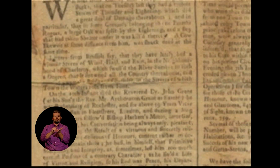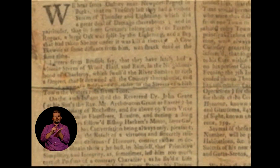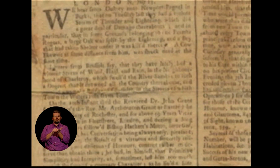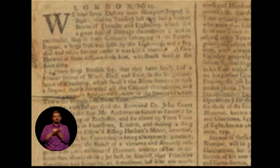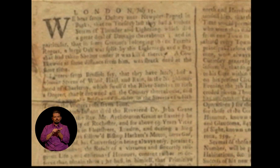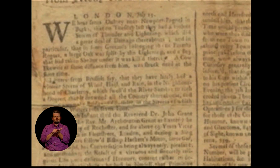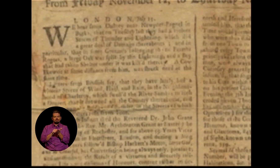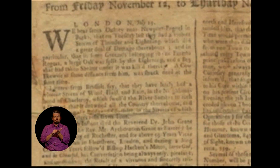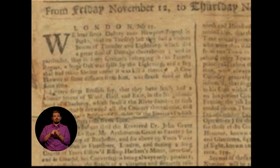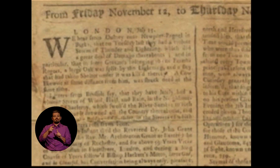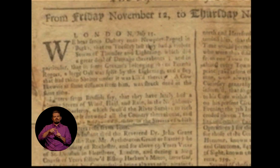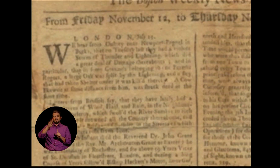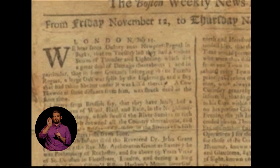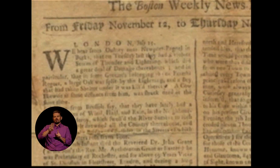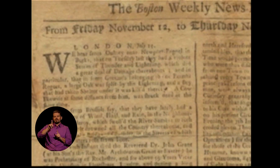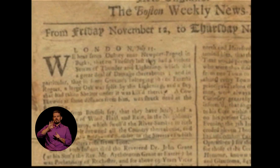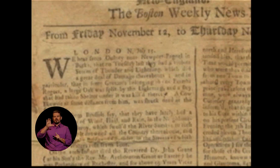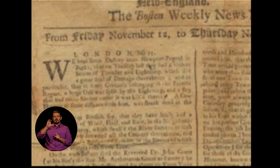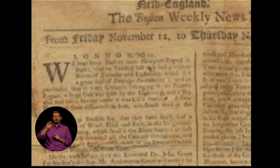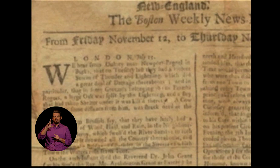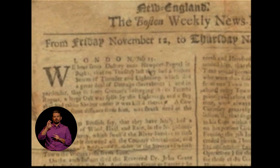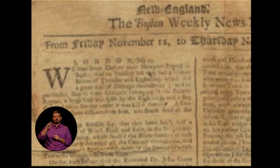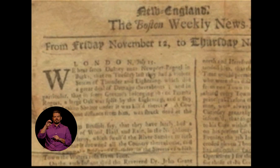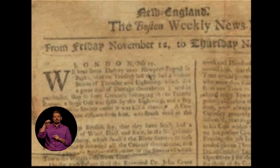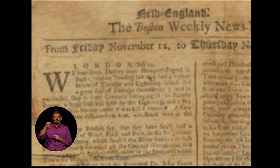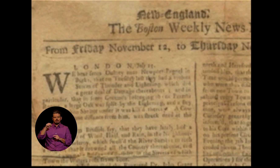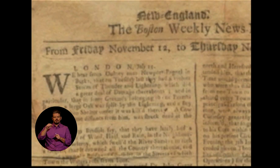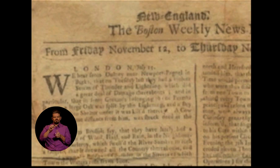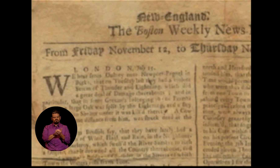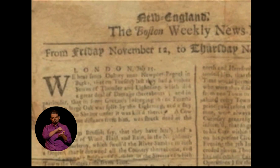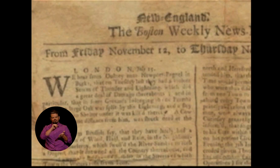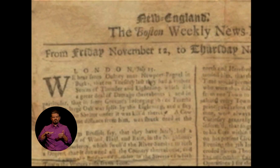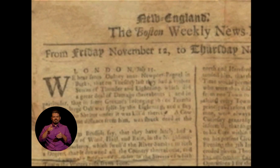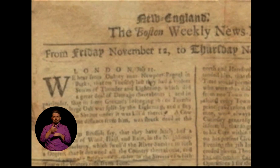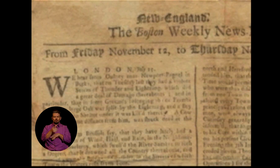BOSTON'S "PUBLICK OCCURRENCES" WAS SUPPRESSED AFTER ONE ISSUE.